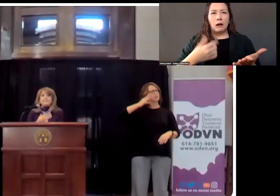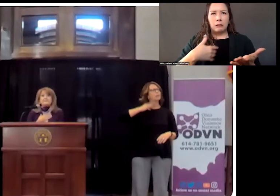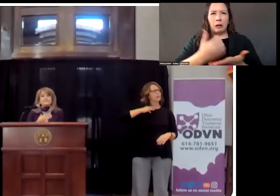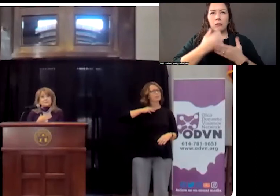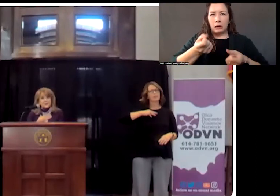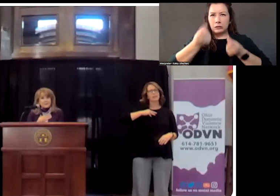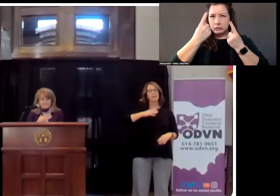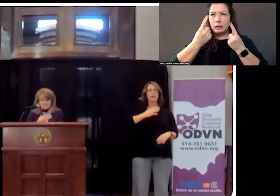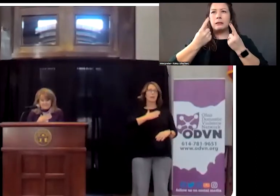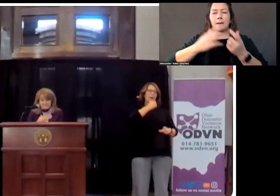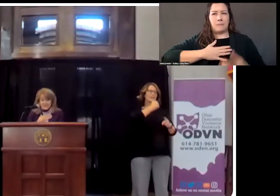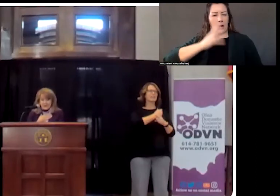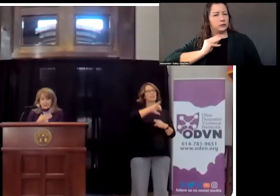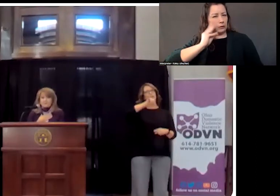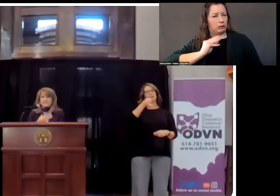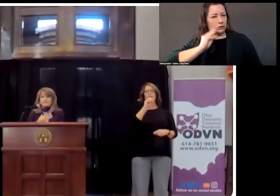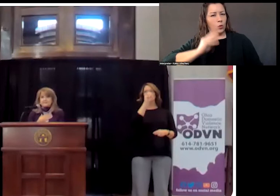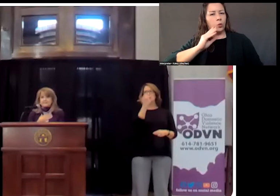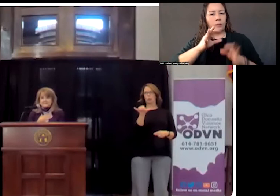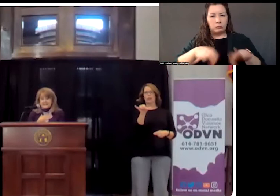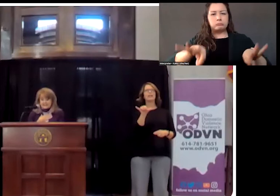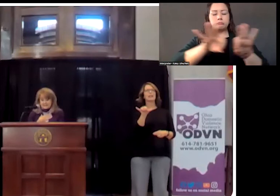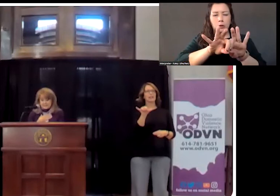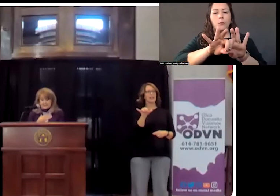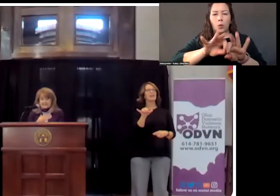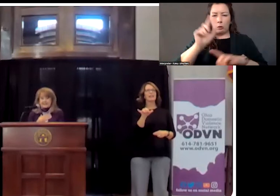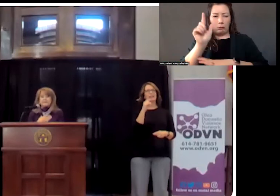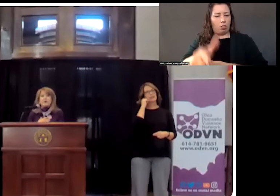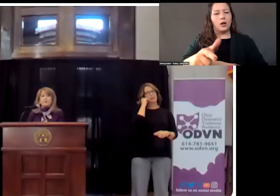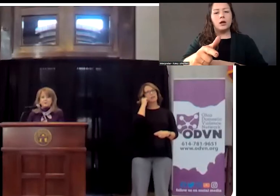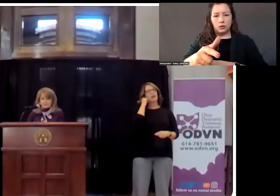My sister Jody, who fielded desperate late night calls.